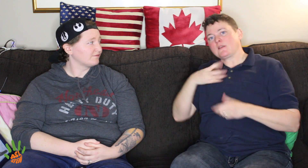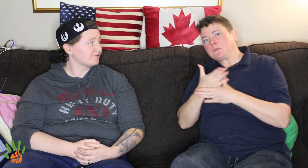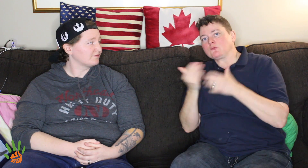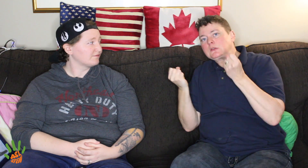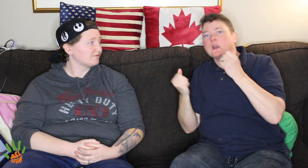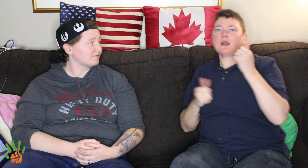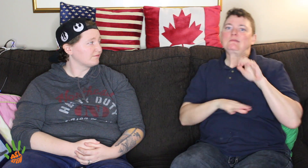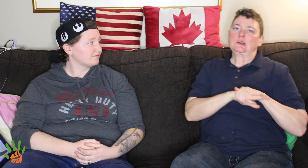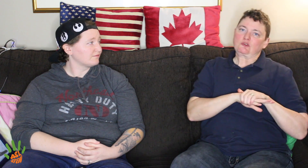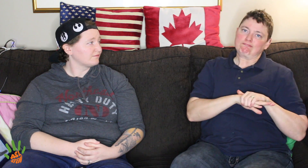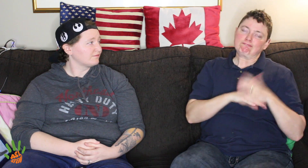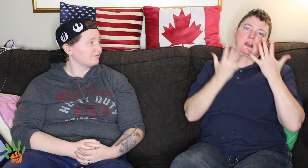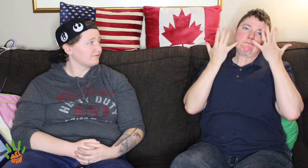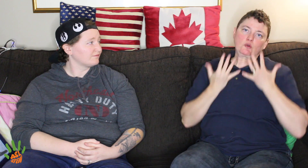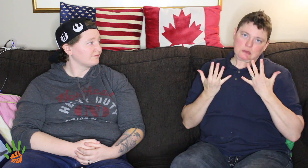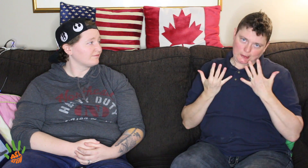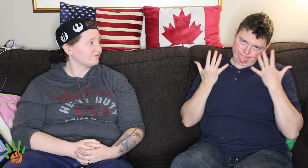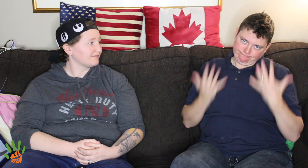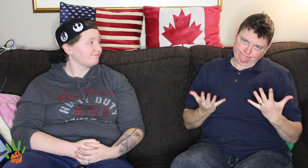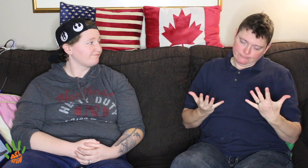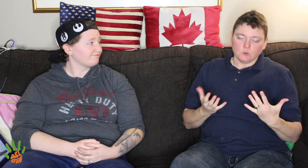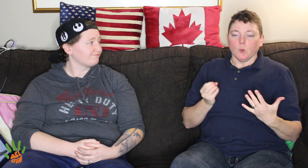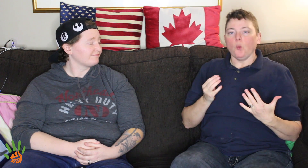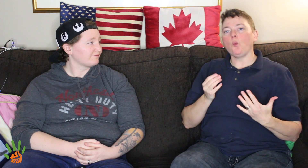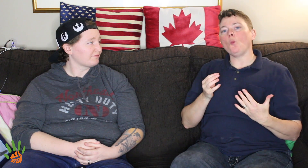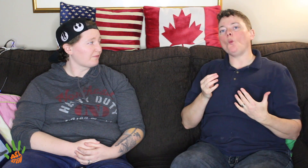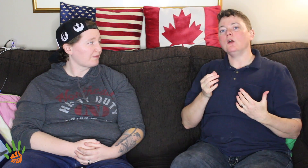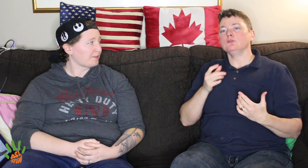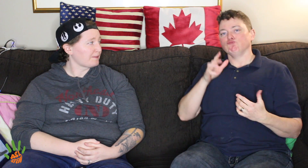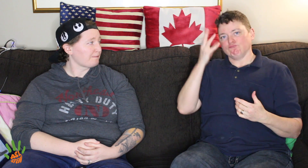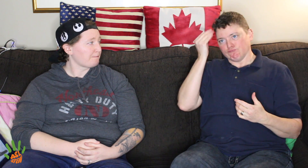where we have to go between English and sign language unfortunately.